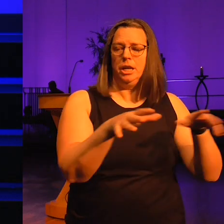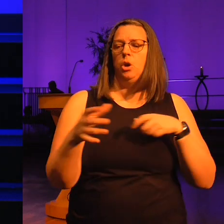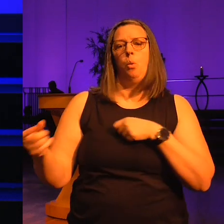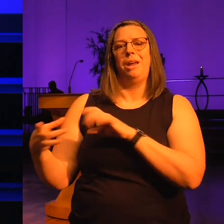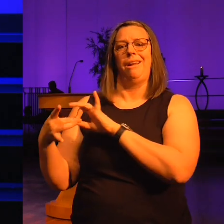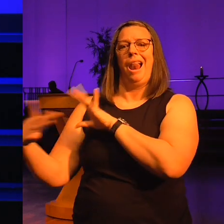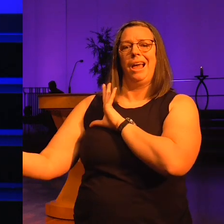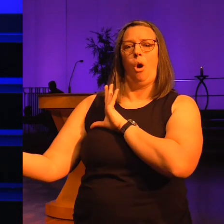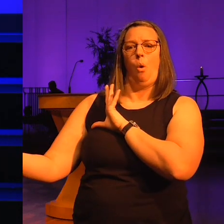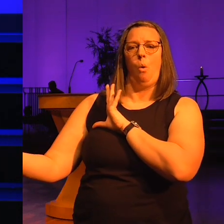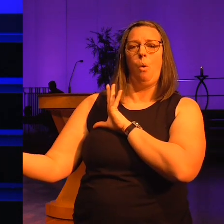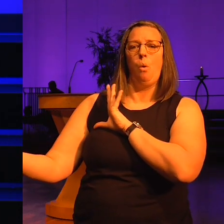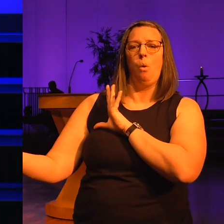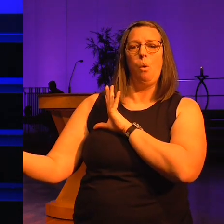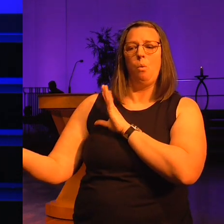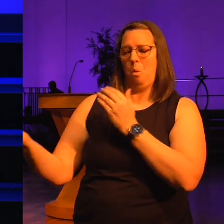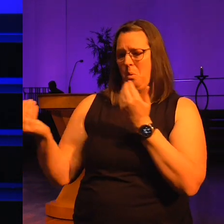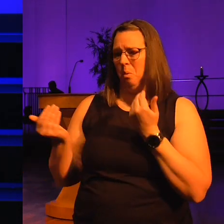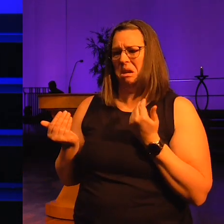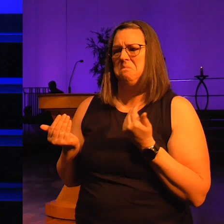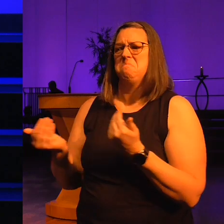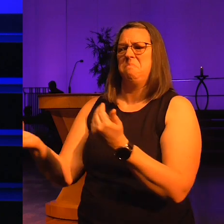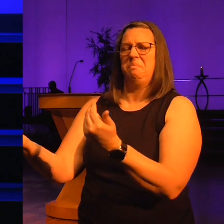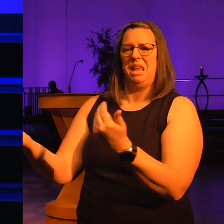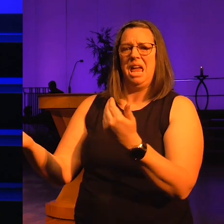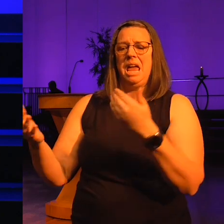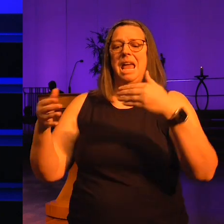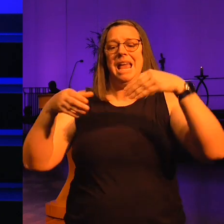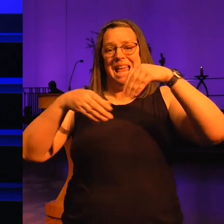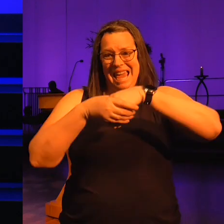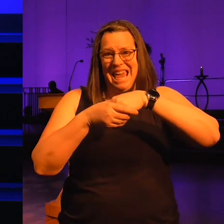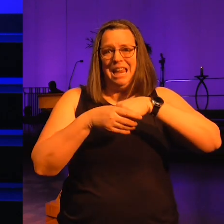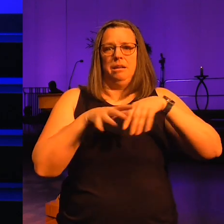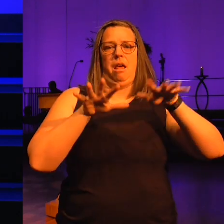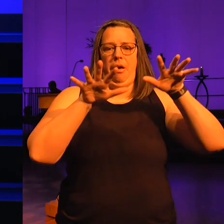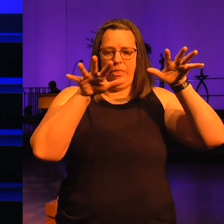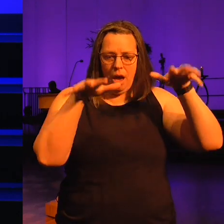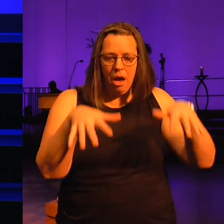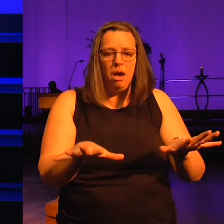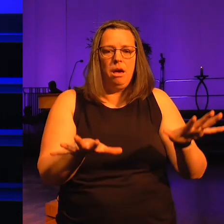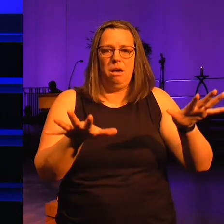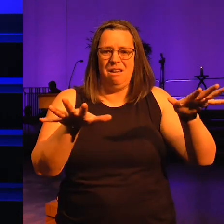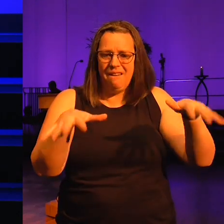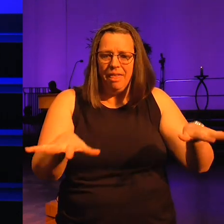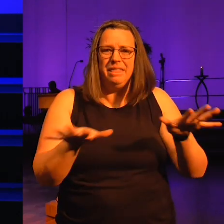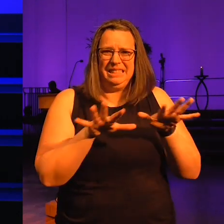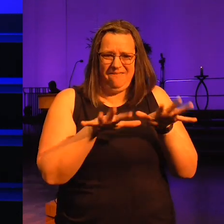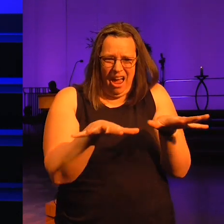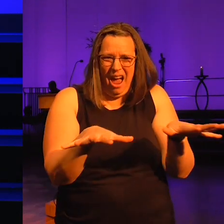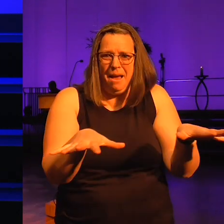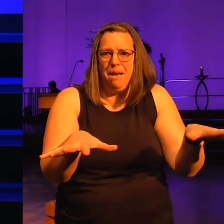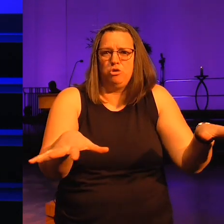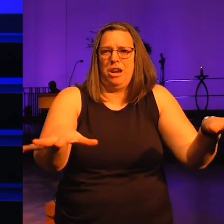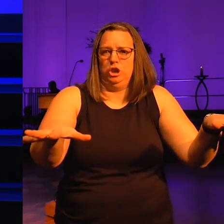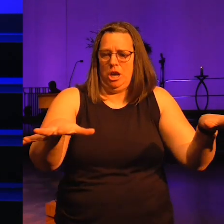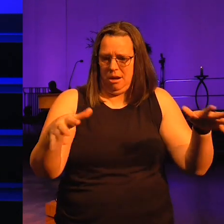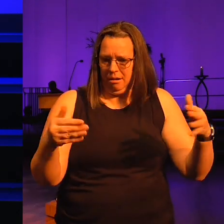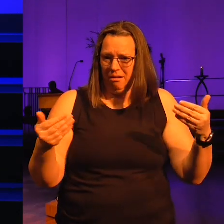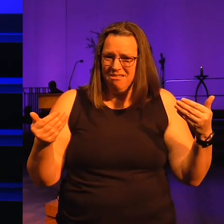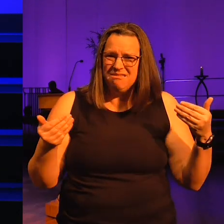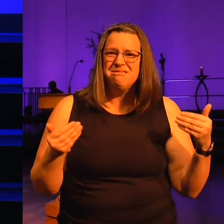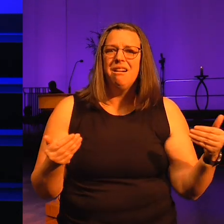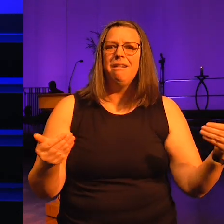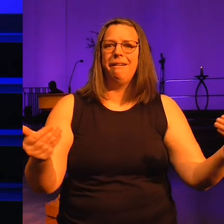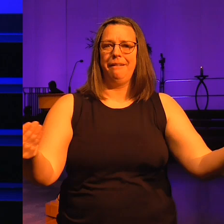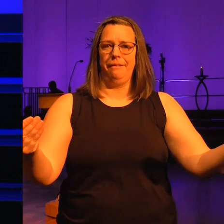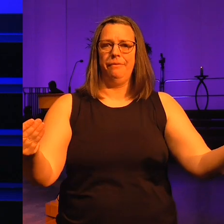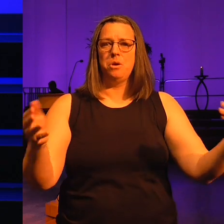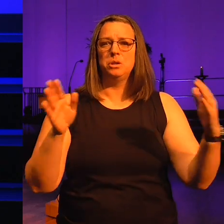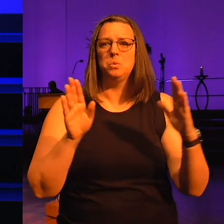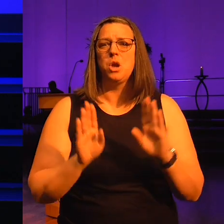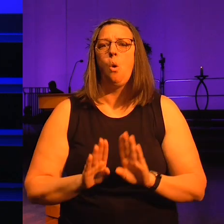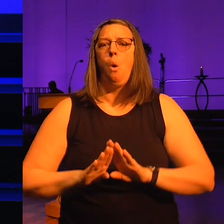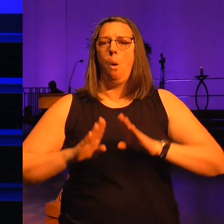place it into this current this current this vibration of spirit as we open our hearts even